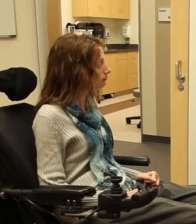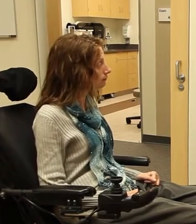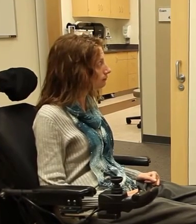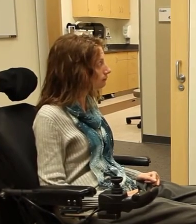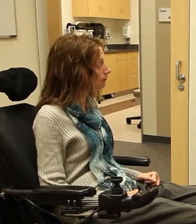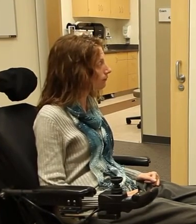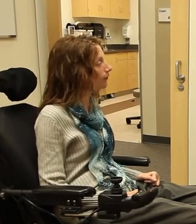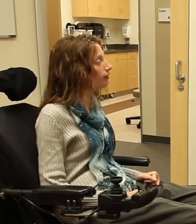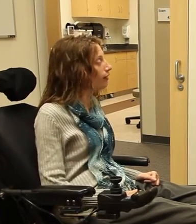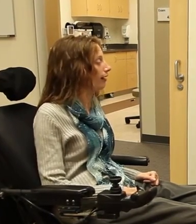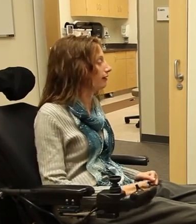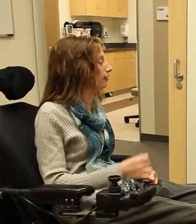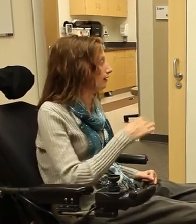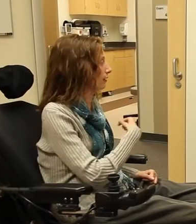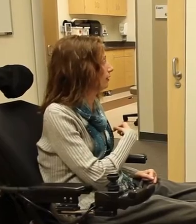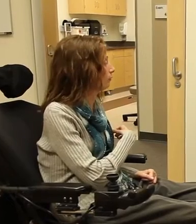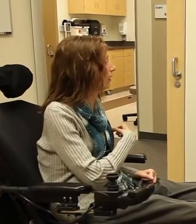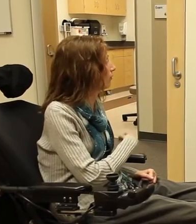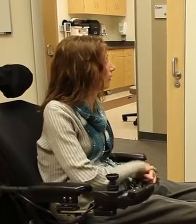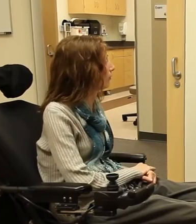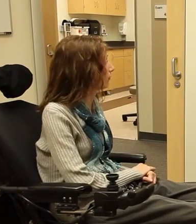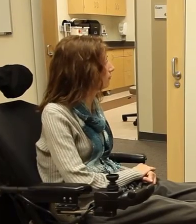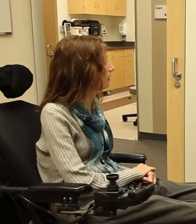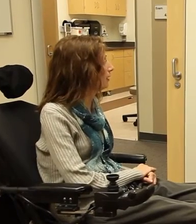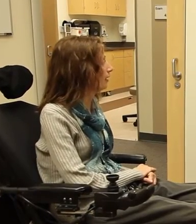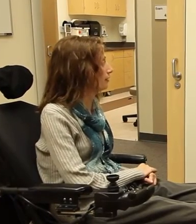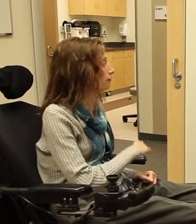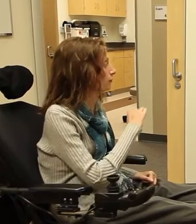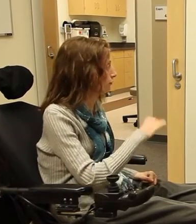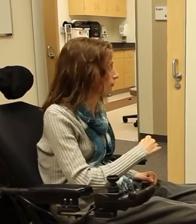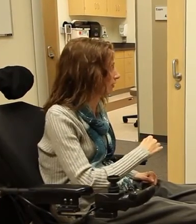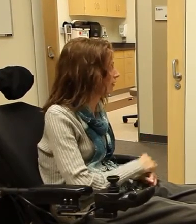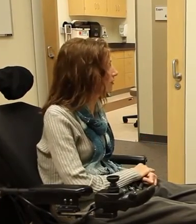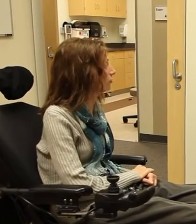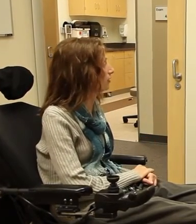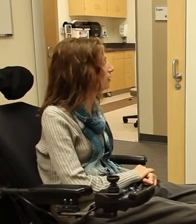wait in the waiting room? - I think he can wait in the waiting room during the health history